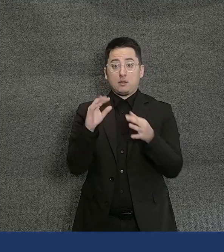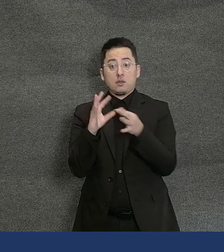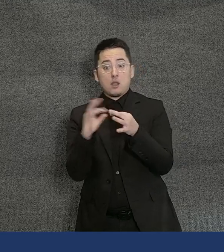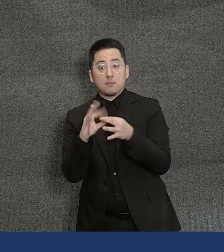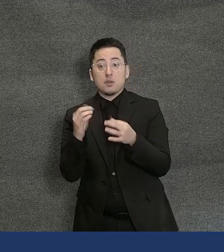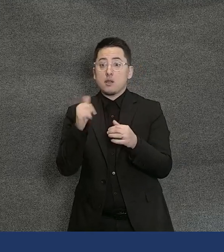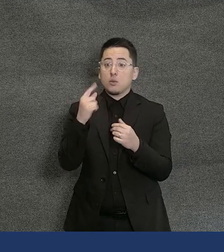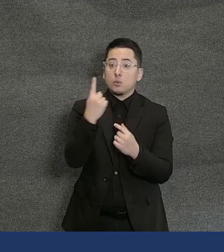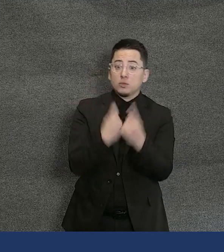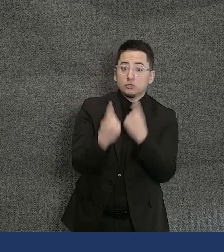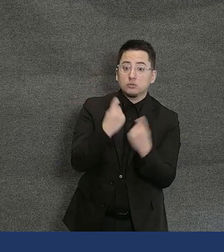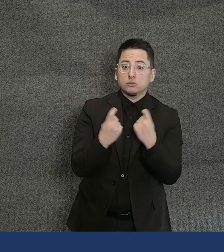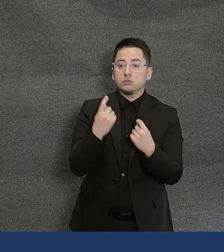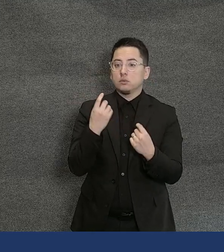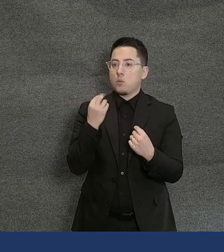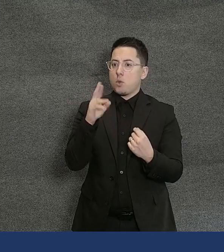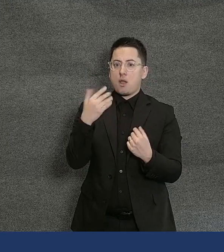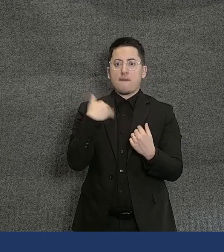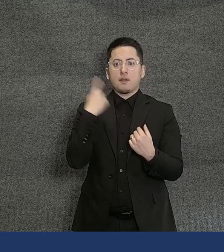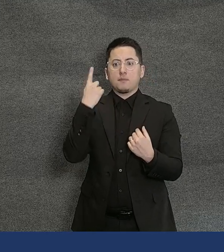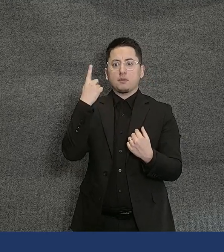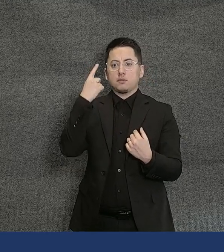or maybe you have a specific question about something that's